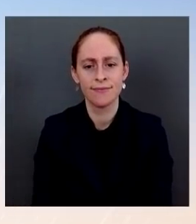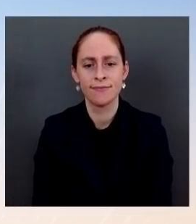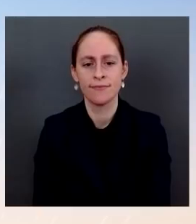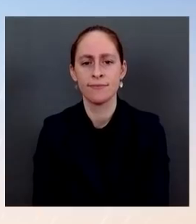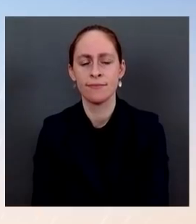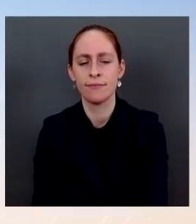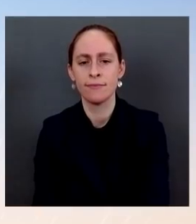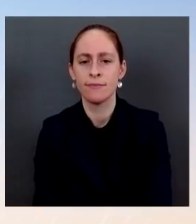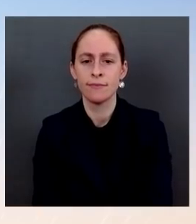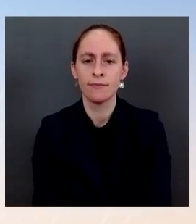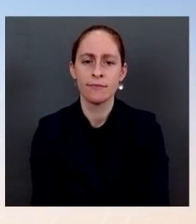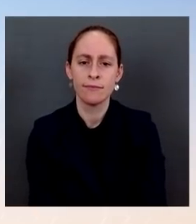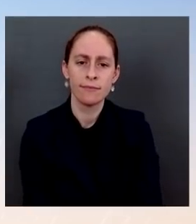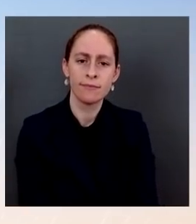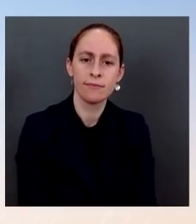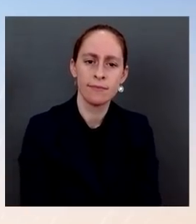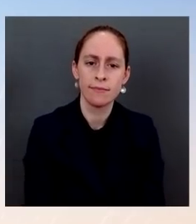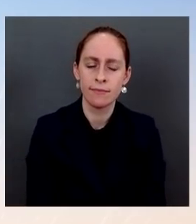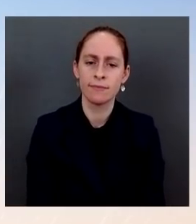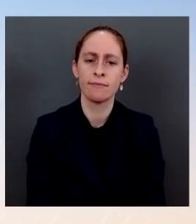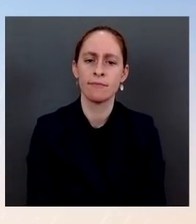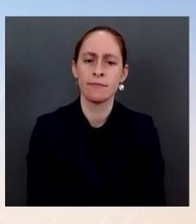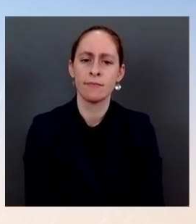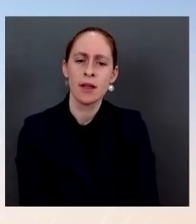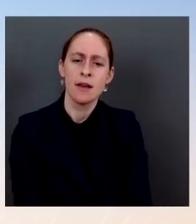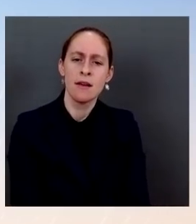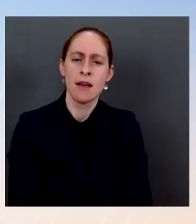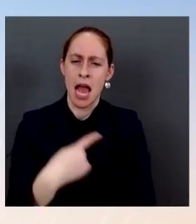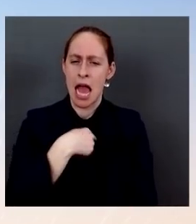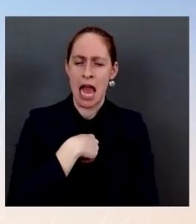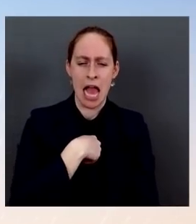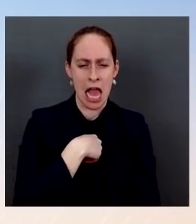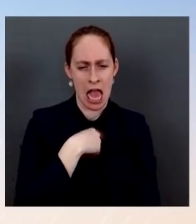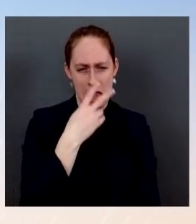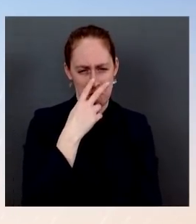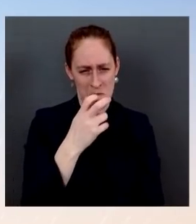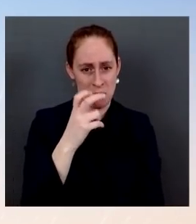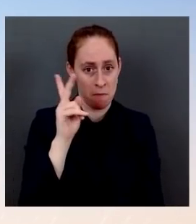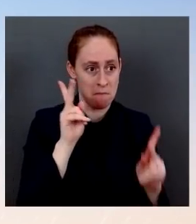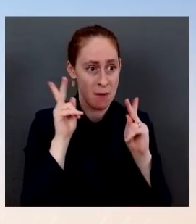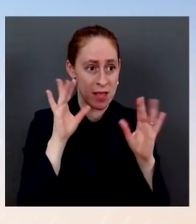I'm not sure -- over-the-counter approved test. Last Christmas, there were not vaccines available to the country, right?